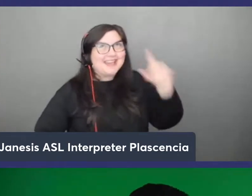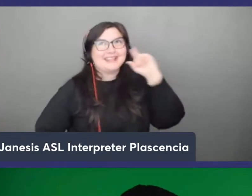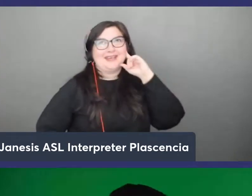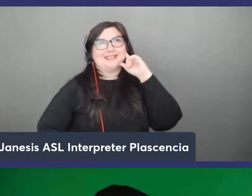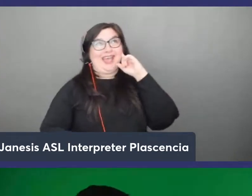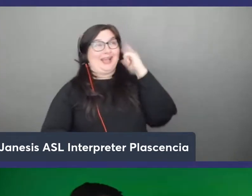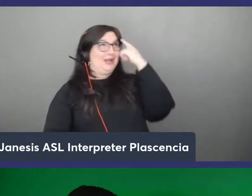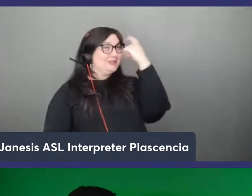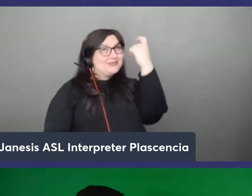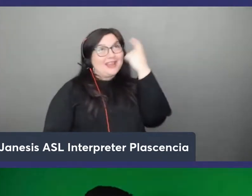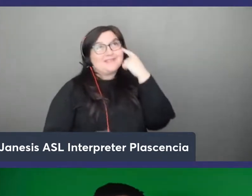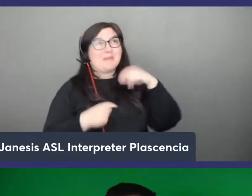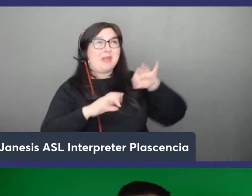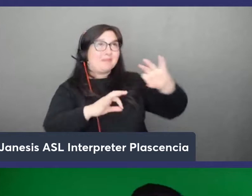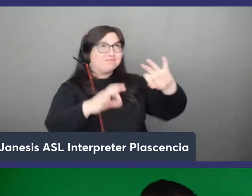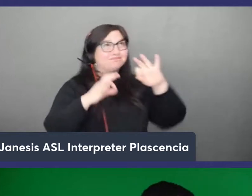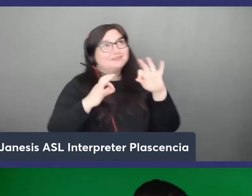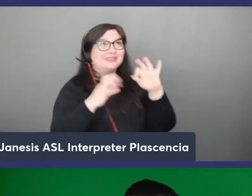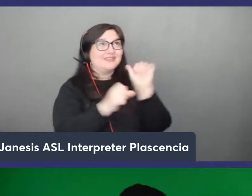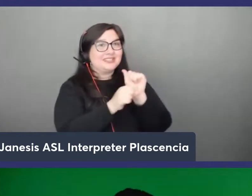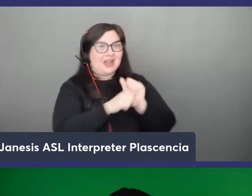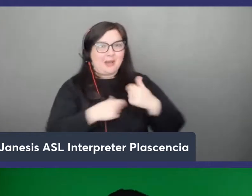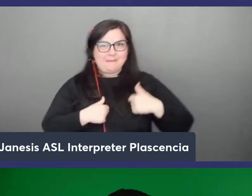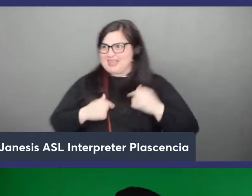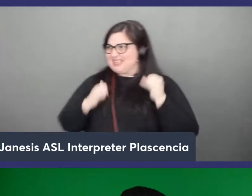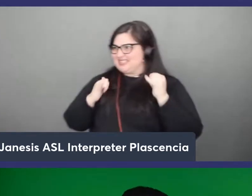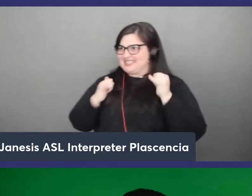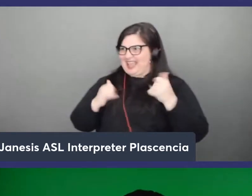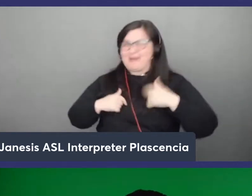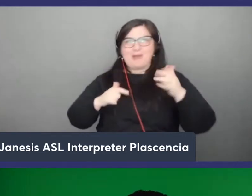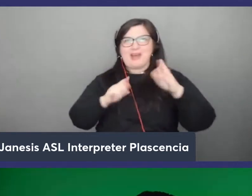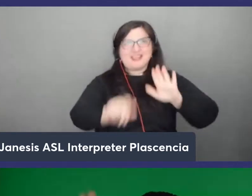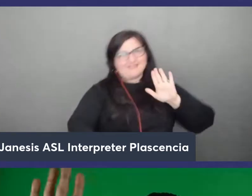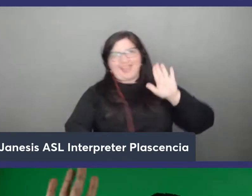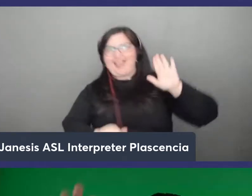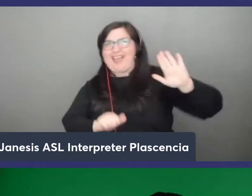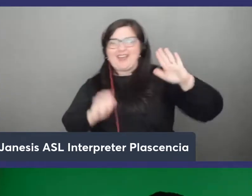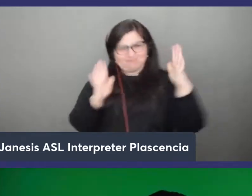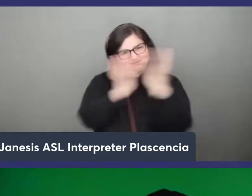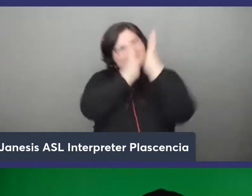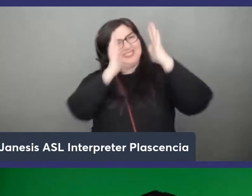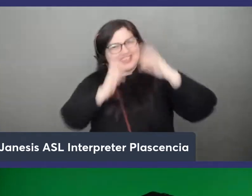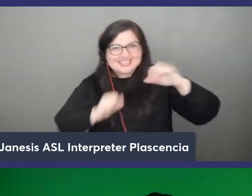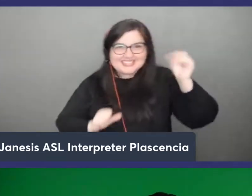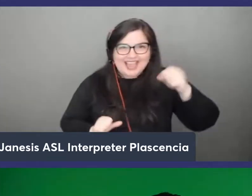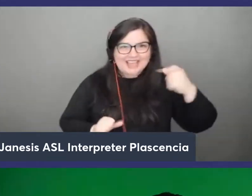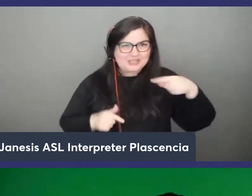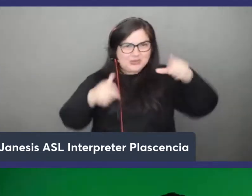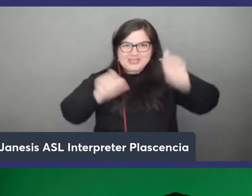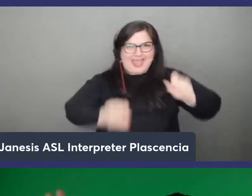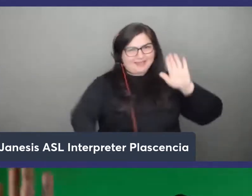Yeah, I wanted to give him a virtual high five for this. (speaking faintly)